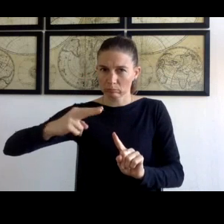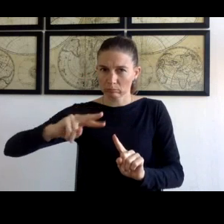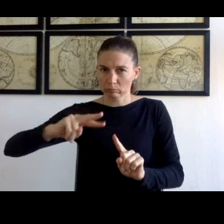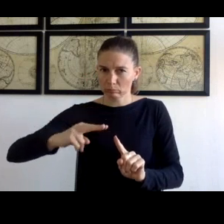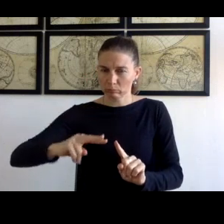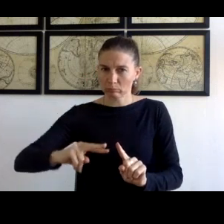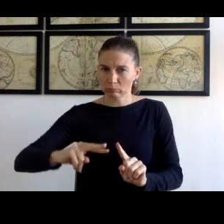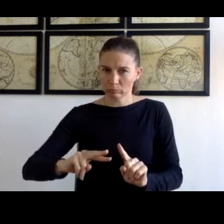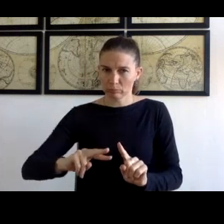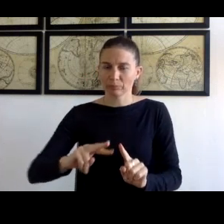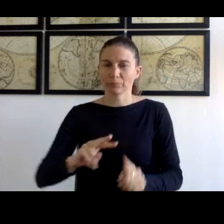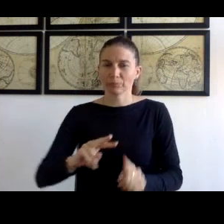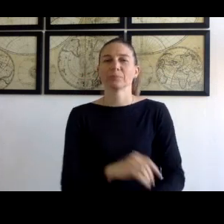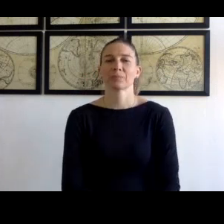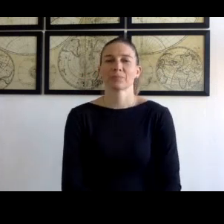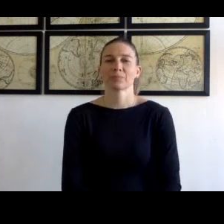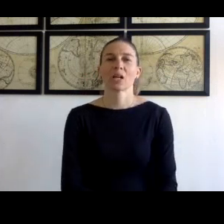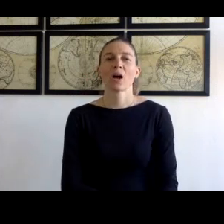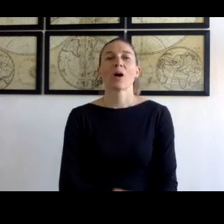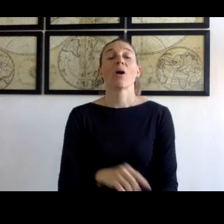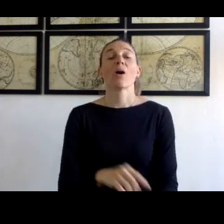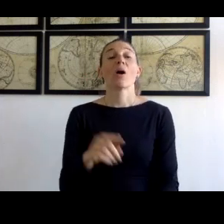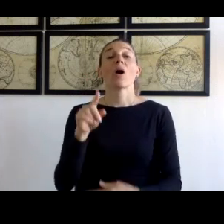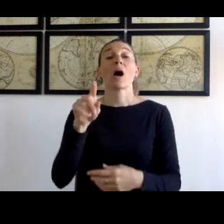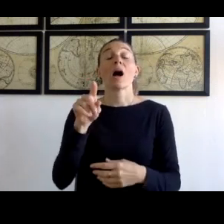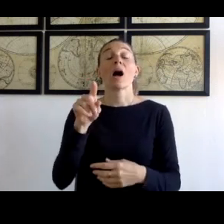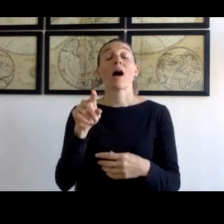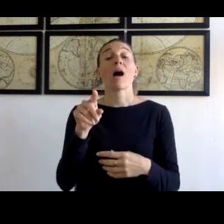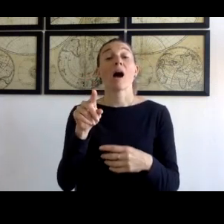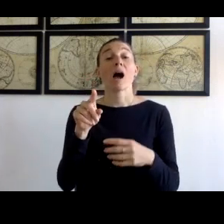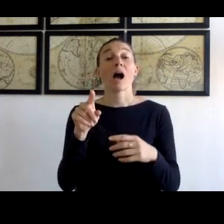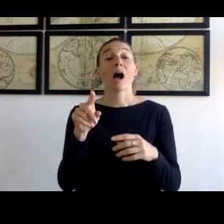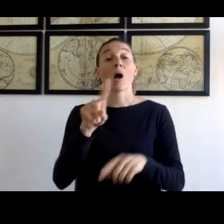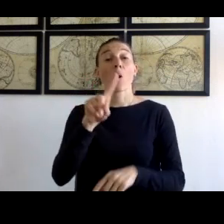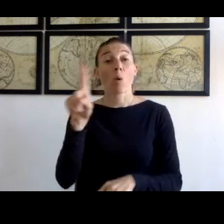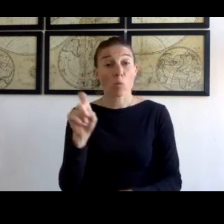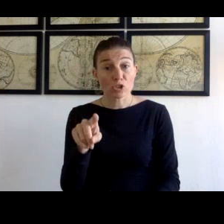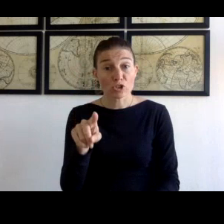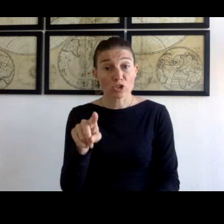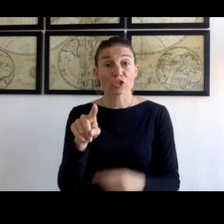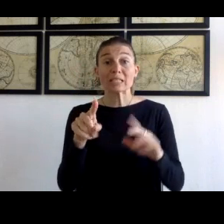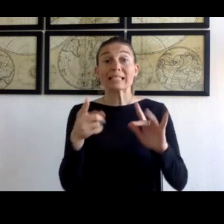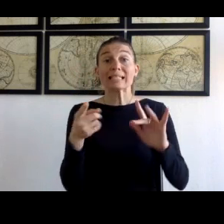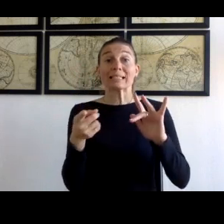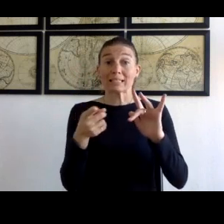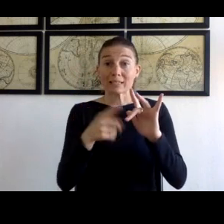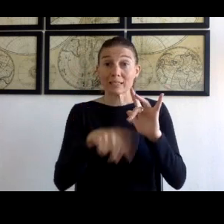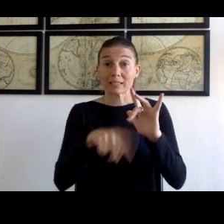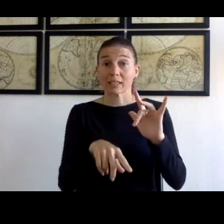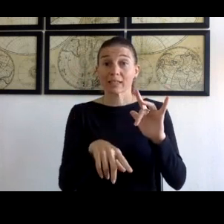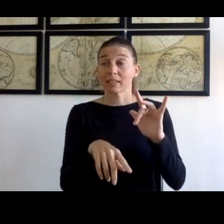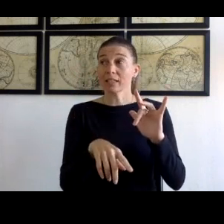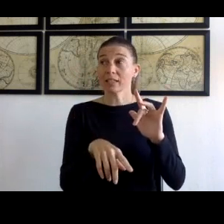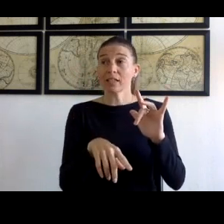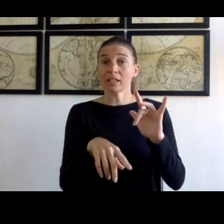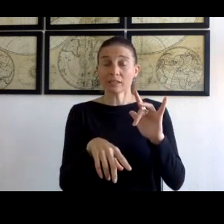So we won't skip certain questions just so you know. Also the questions will be anonymous. We won't say any names